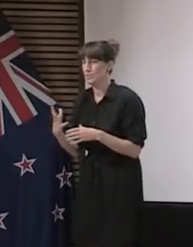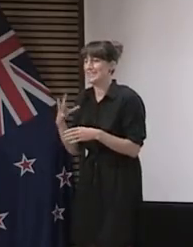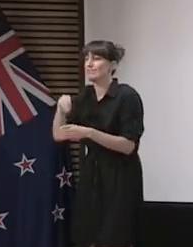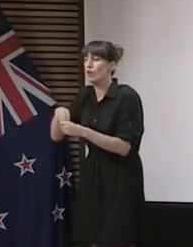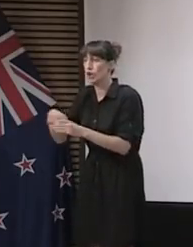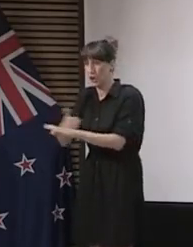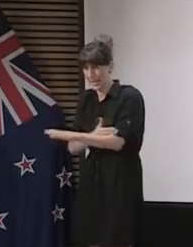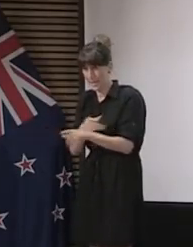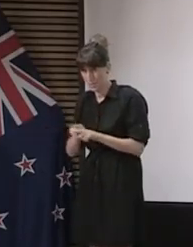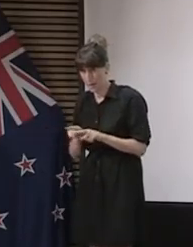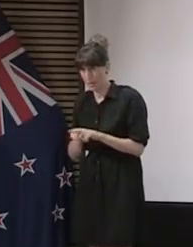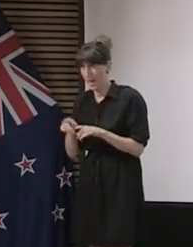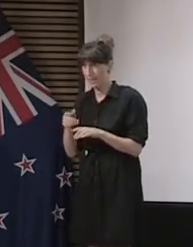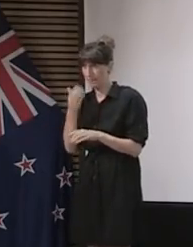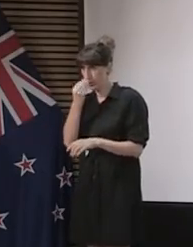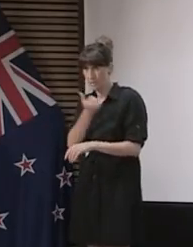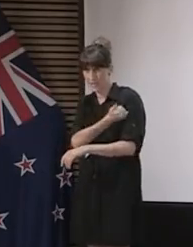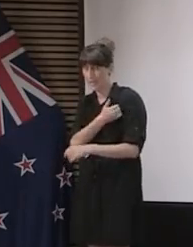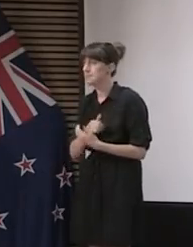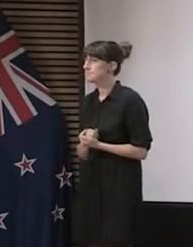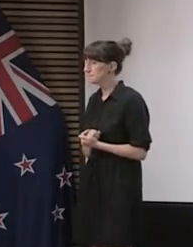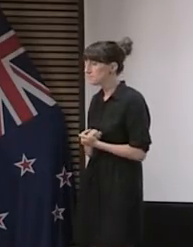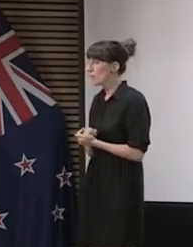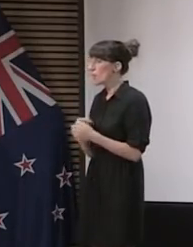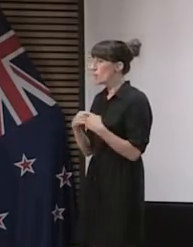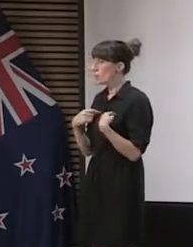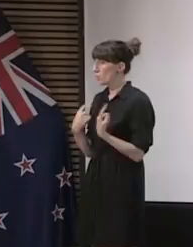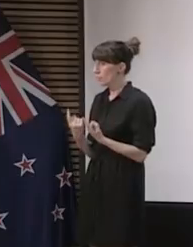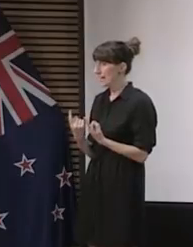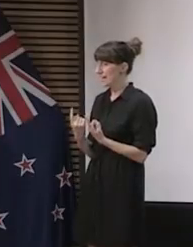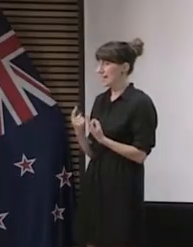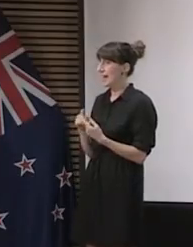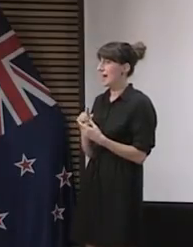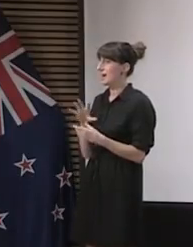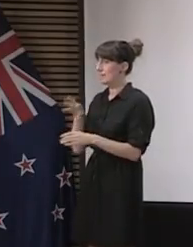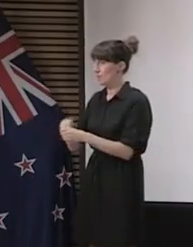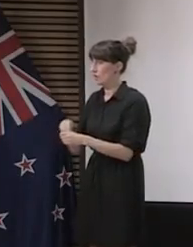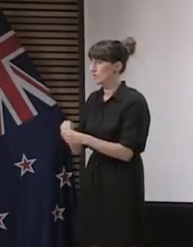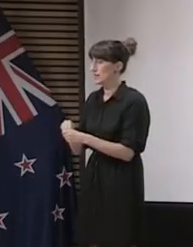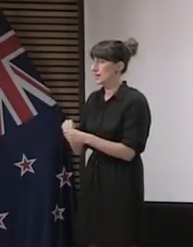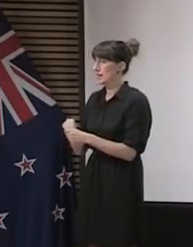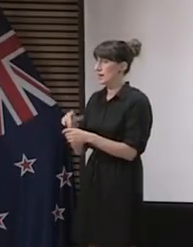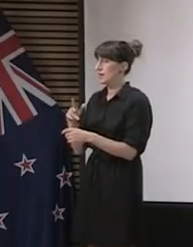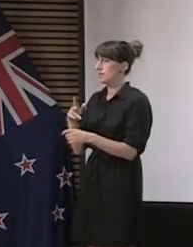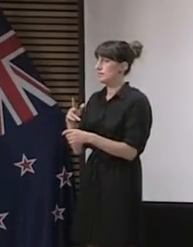we did step into really put a control overthat. We are calling that - alot of that vaccine had beenpre-ordered by privateproviders.